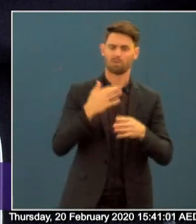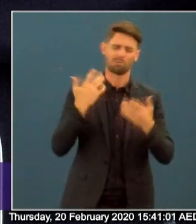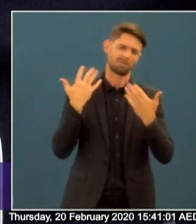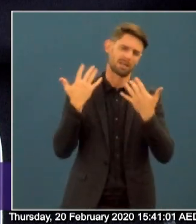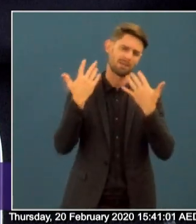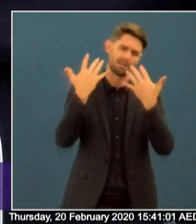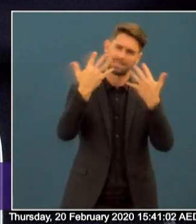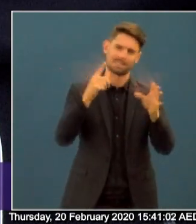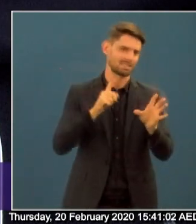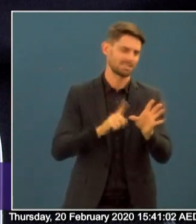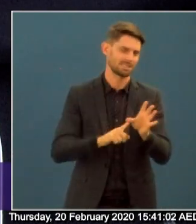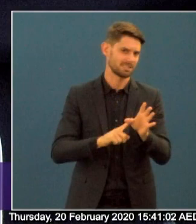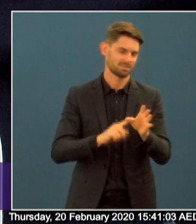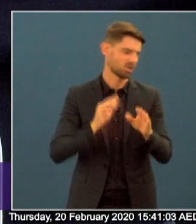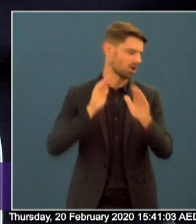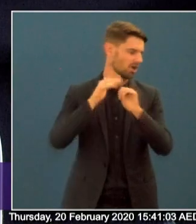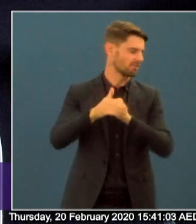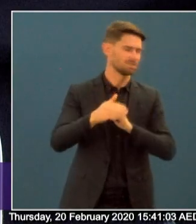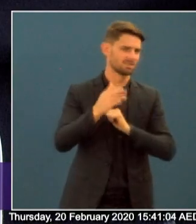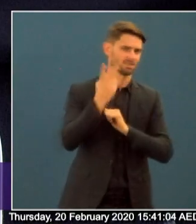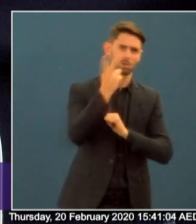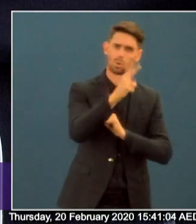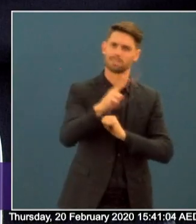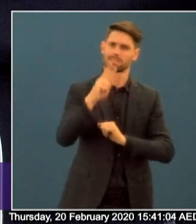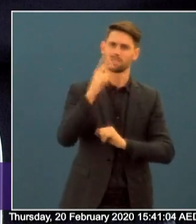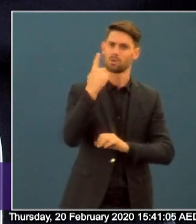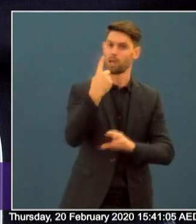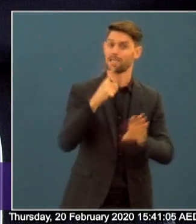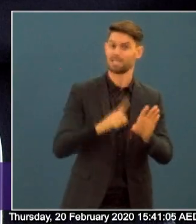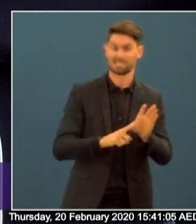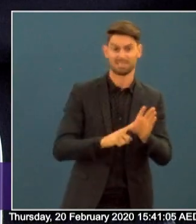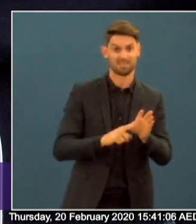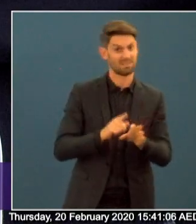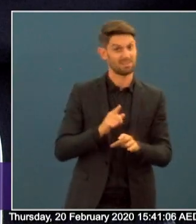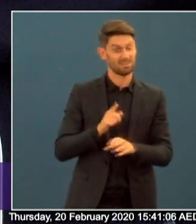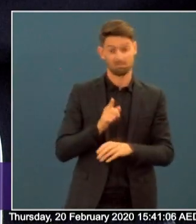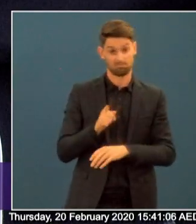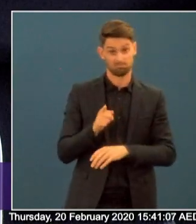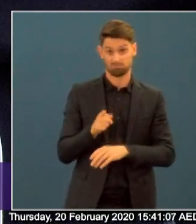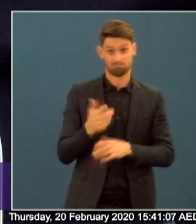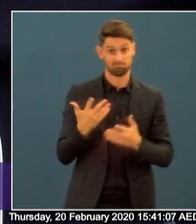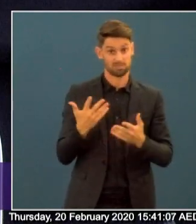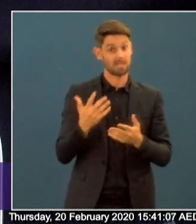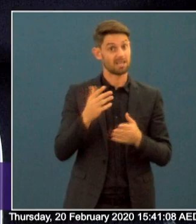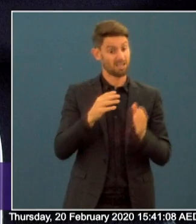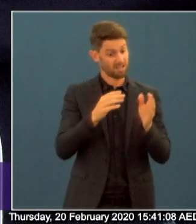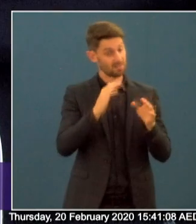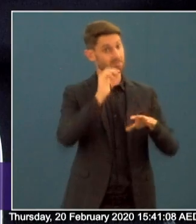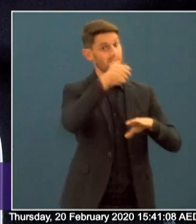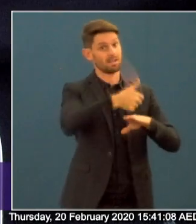for over 21 years. And that has spanned the introduction of the National Disability Insurance Scheme.